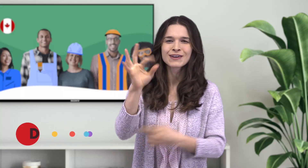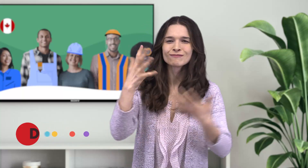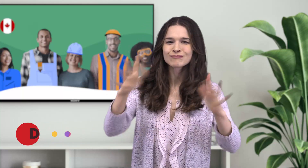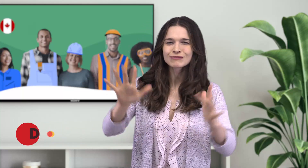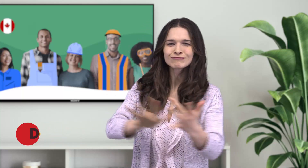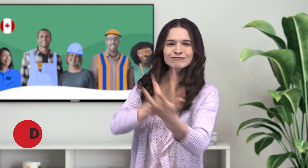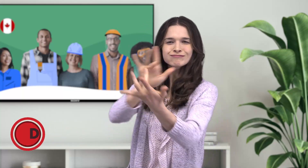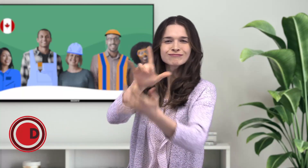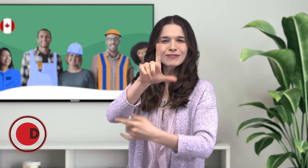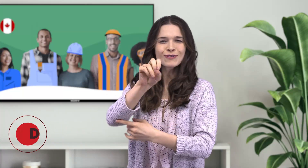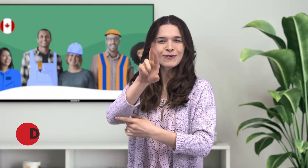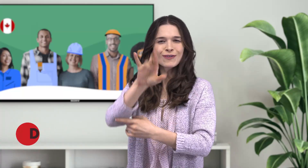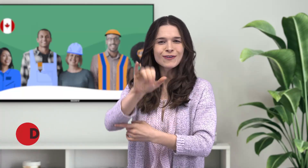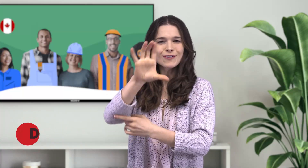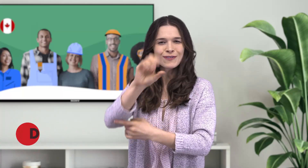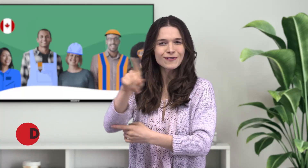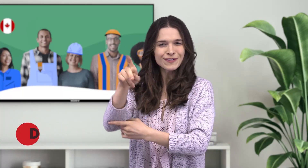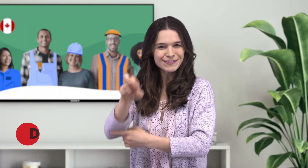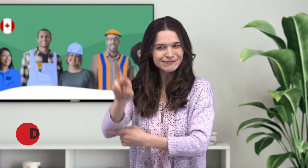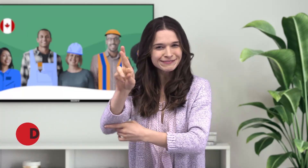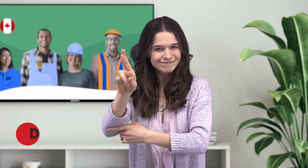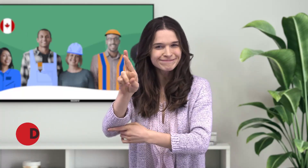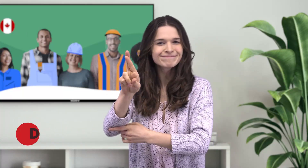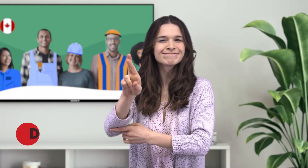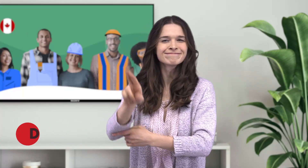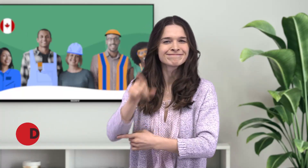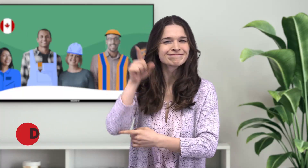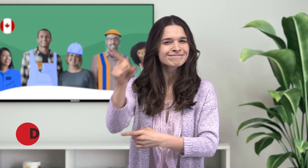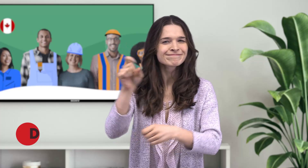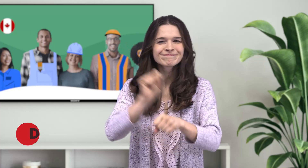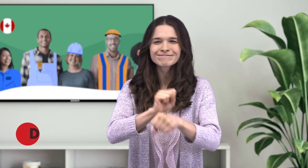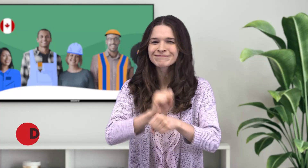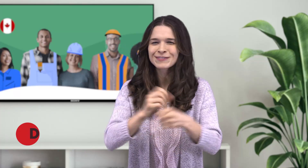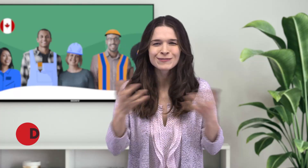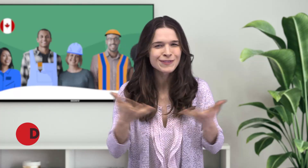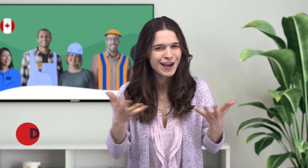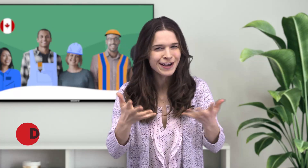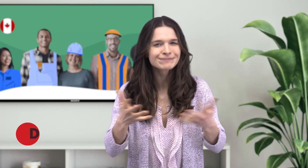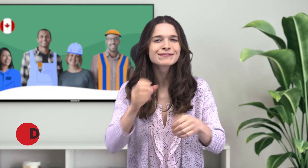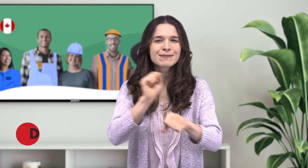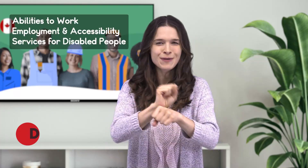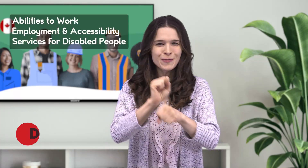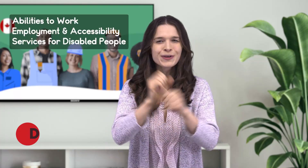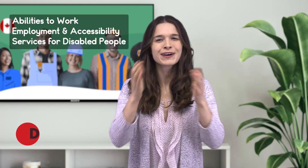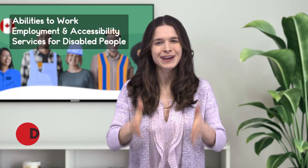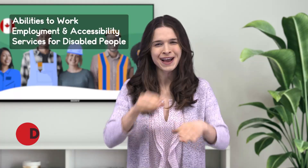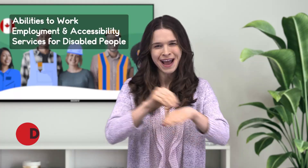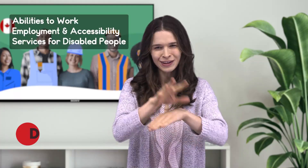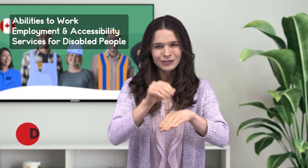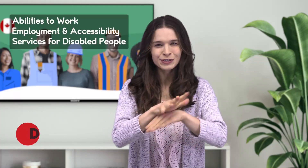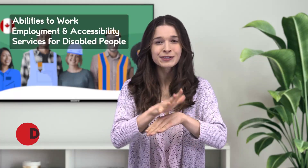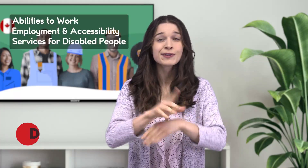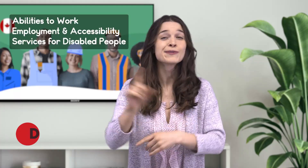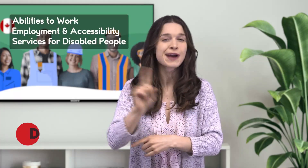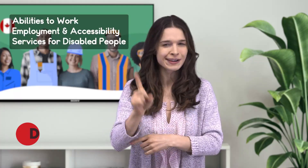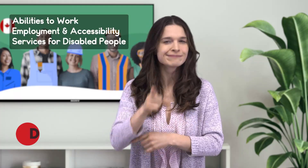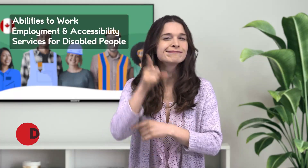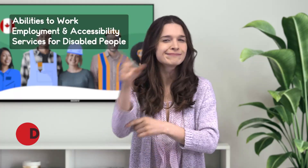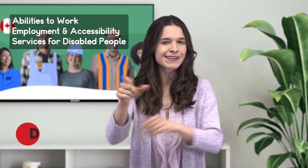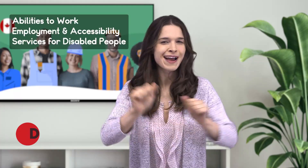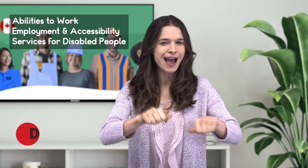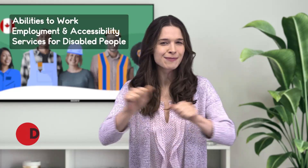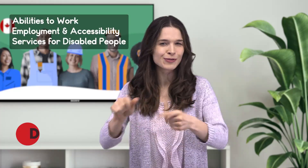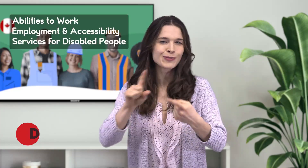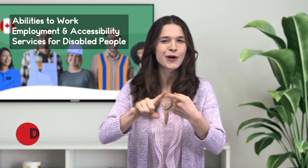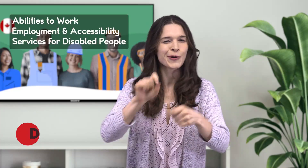DeafDots asked Lori Cooper, employment consultant with Abilities